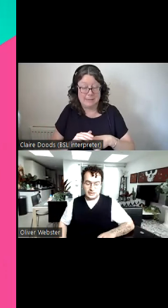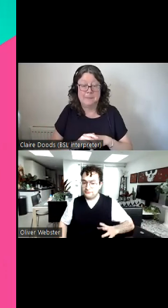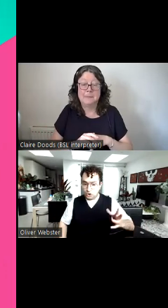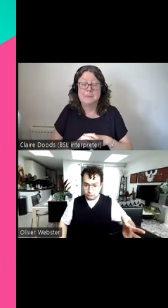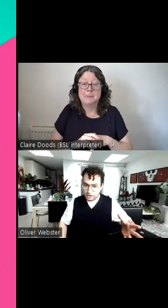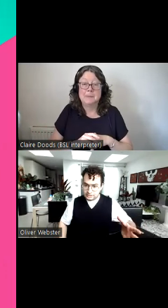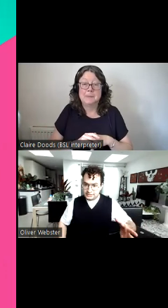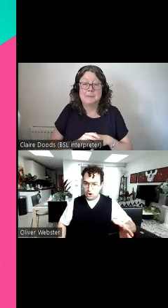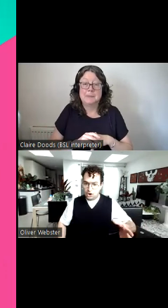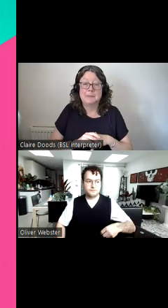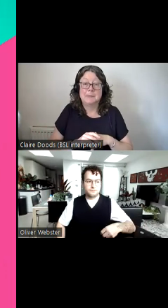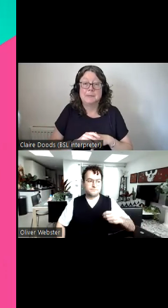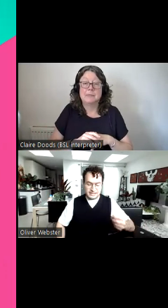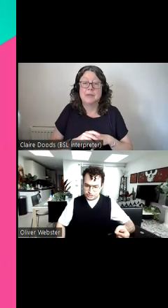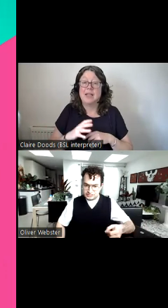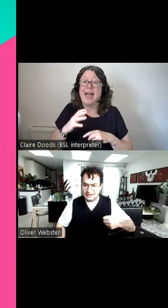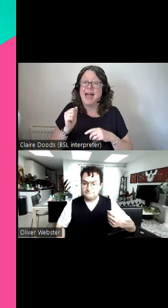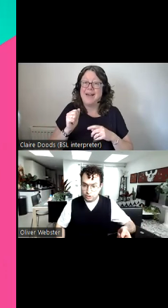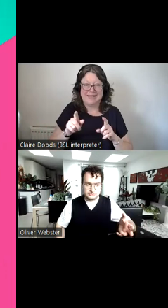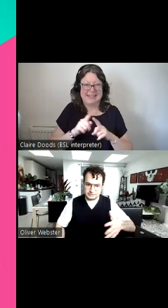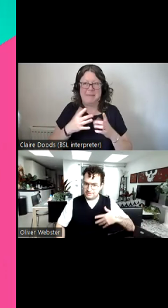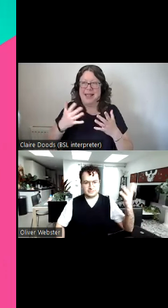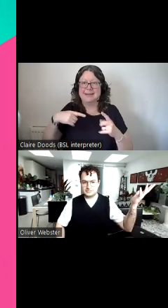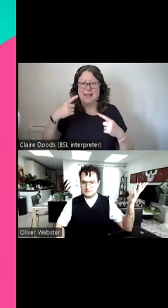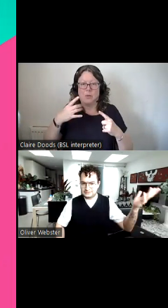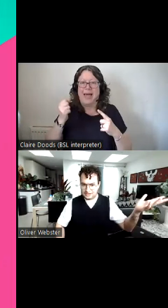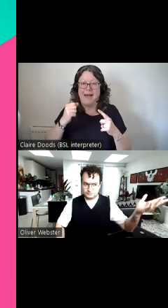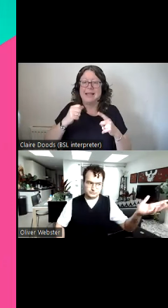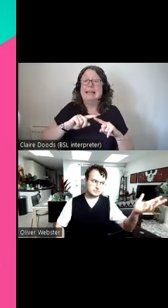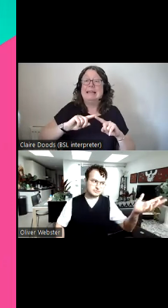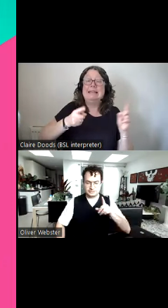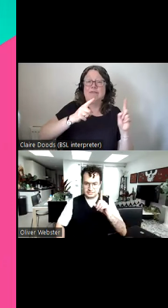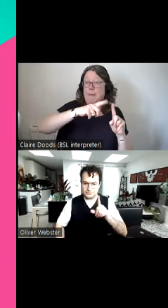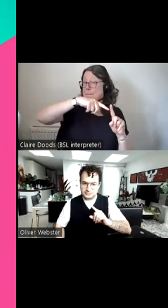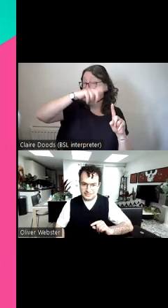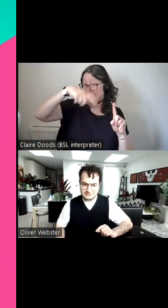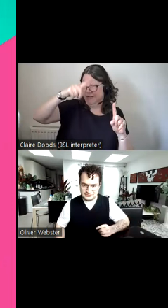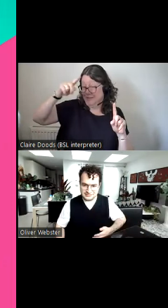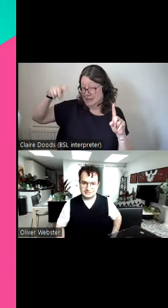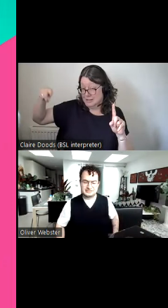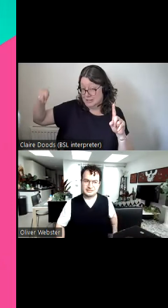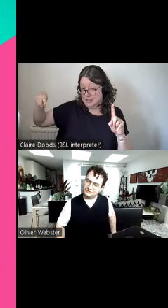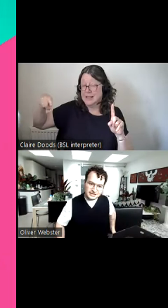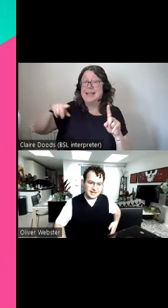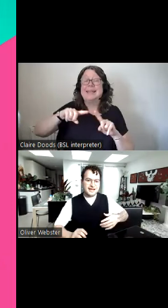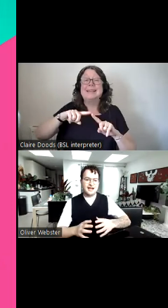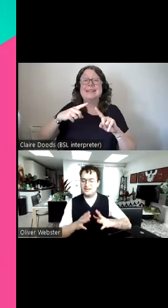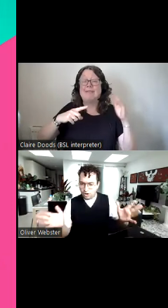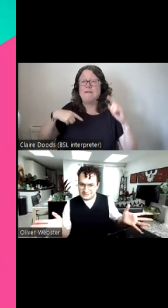They've got a variety of pitches and volume, the same as sound. That's just an interesting thing to note. It's common sense,